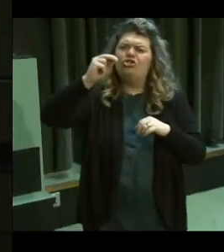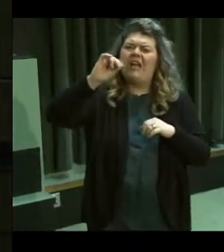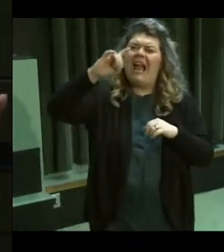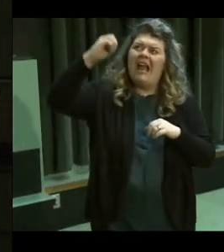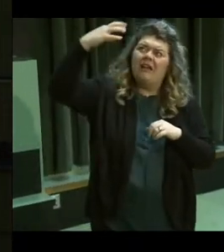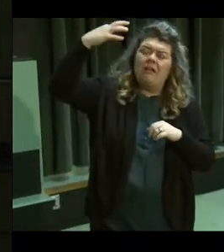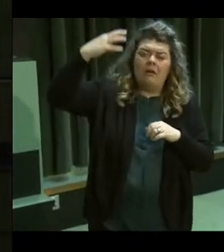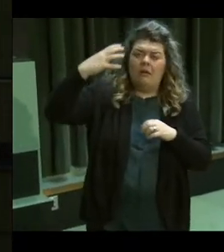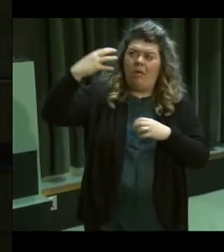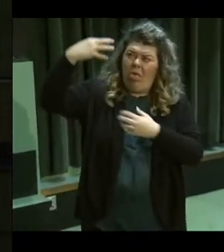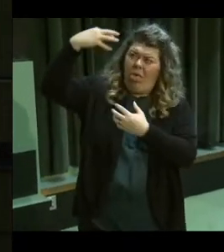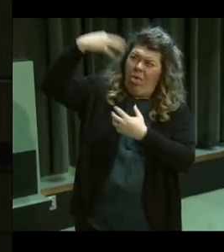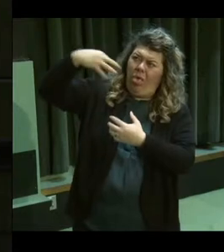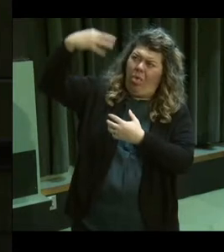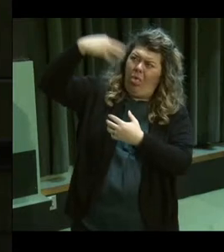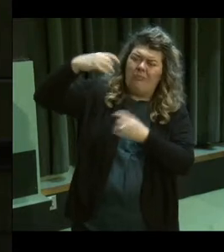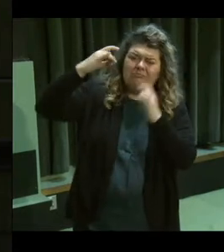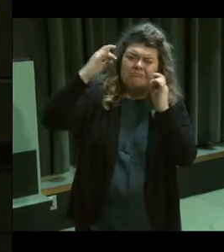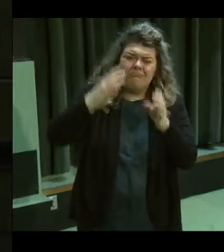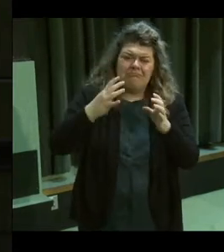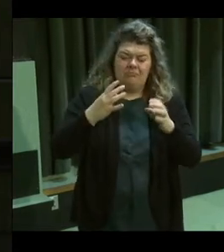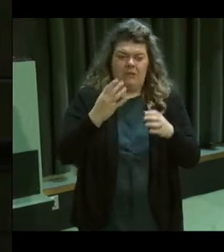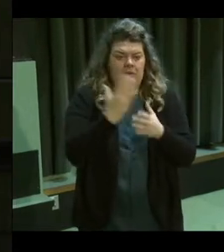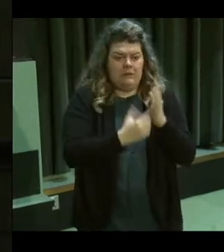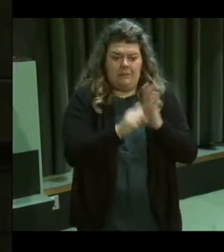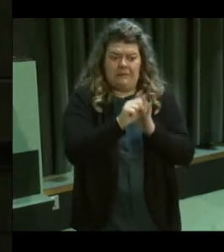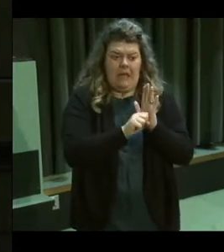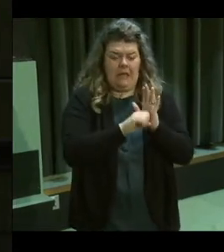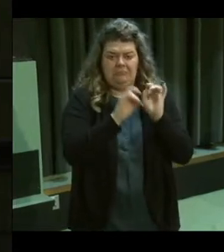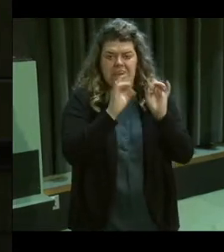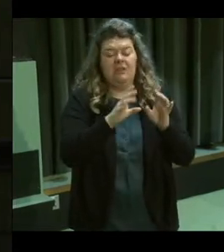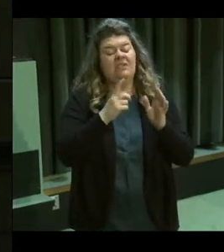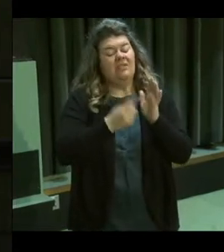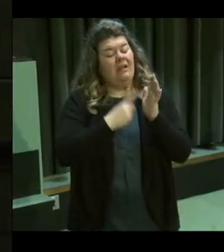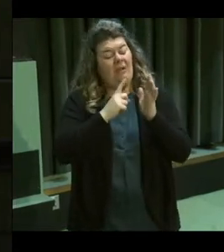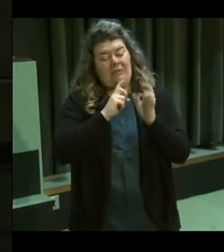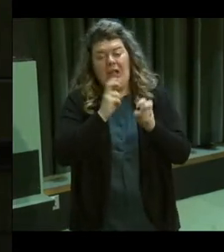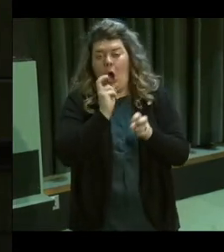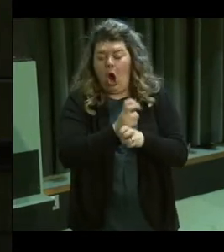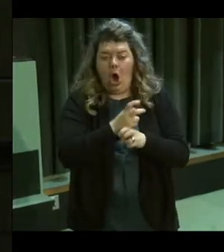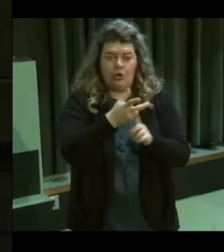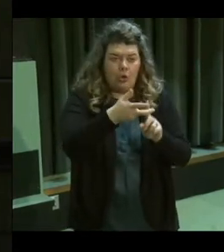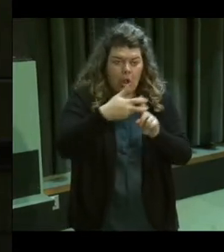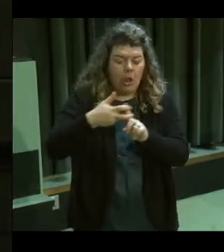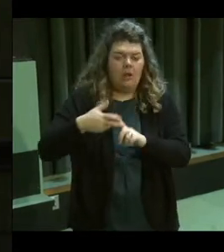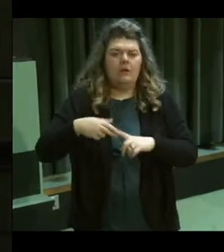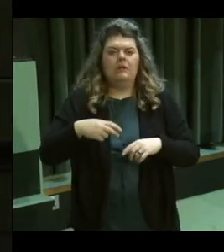basic things, you know, in some